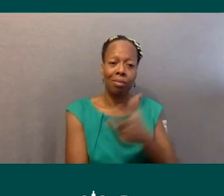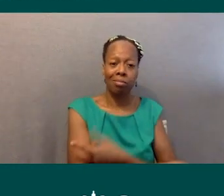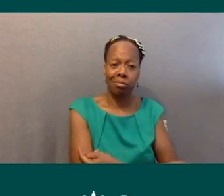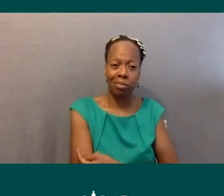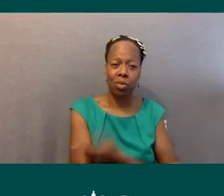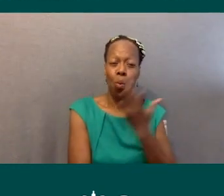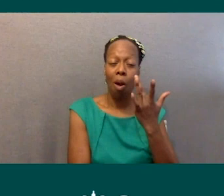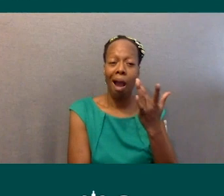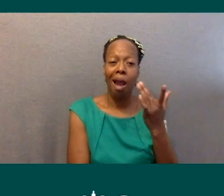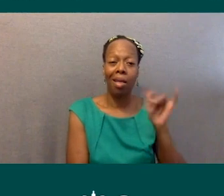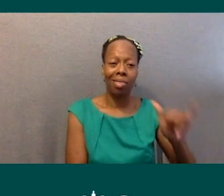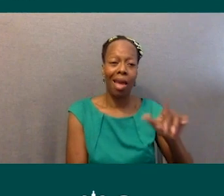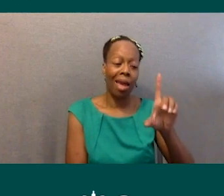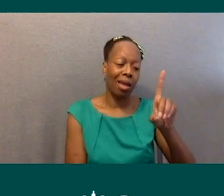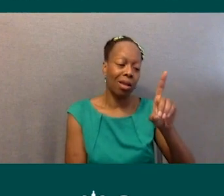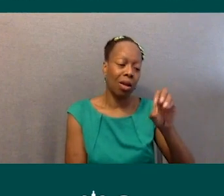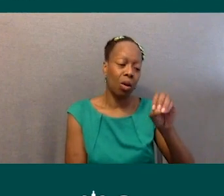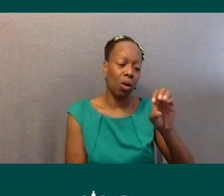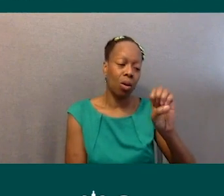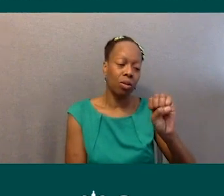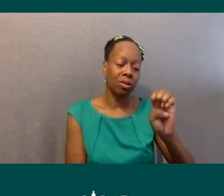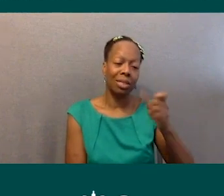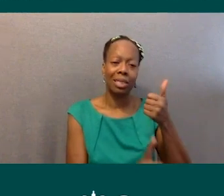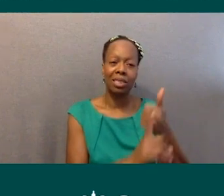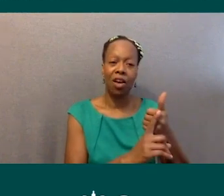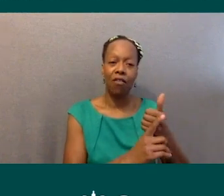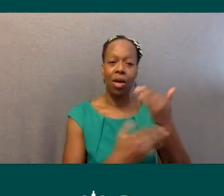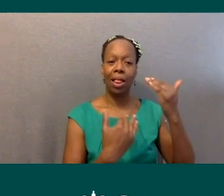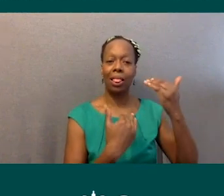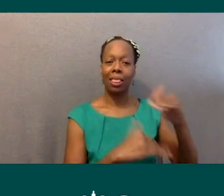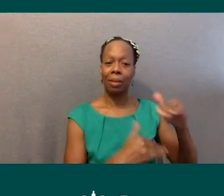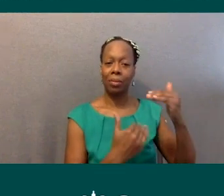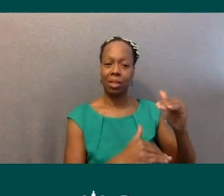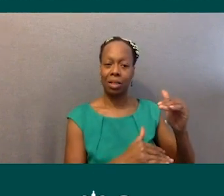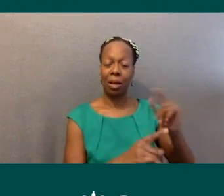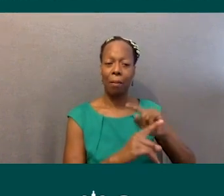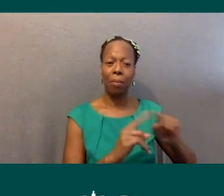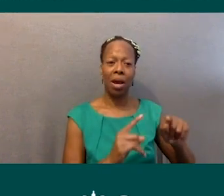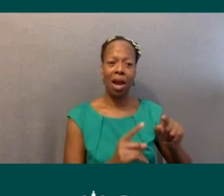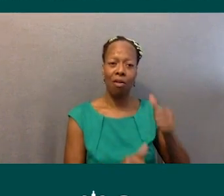We are using for our patients who is the condition is all different.